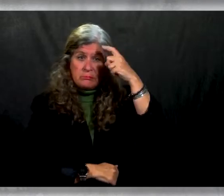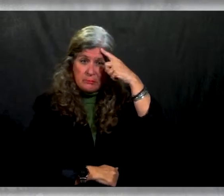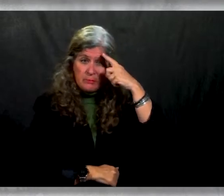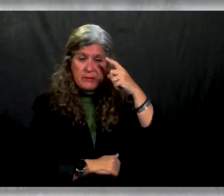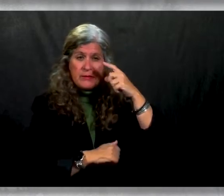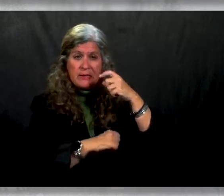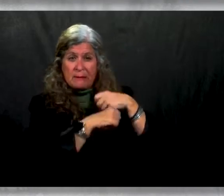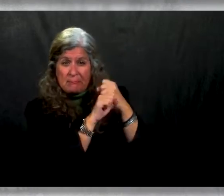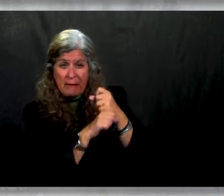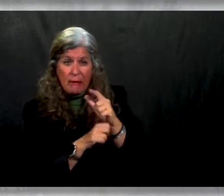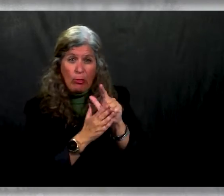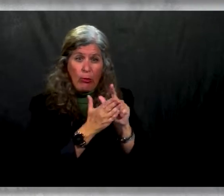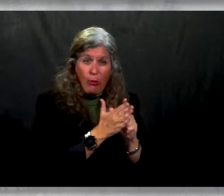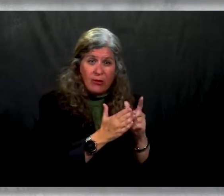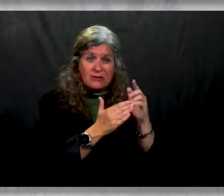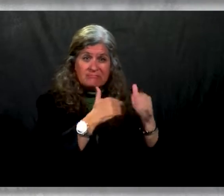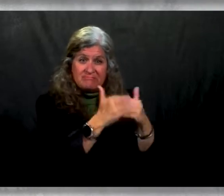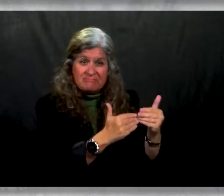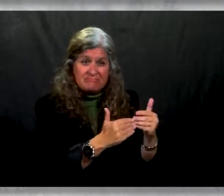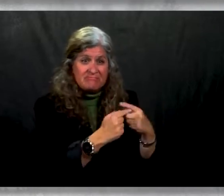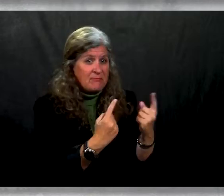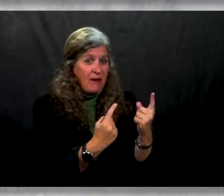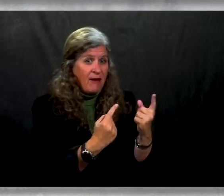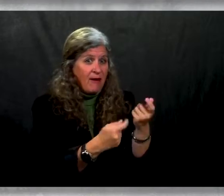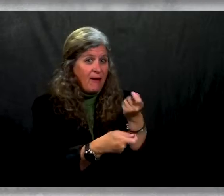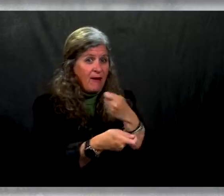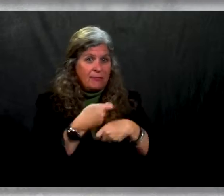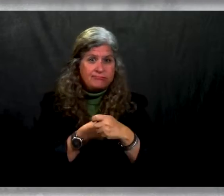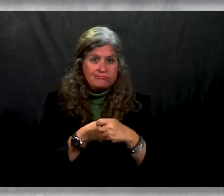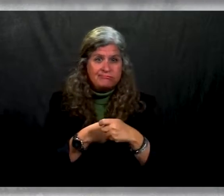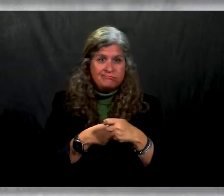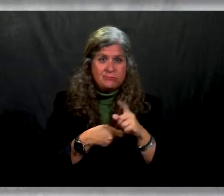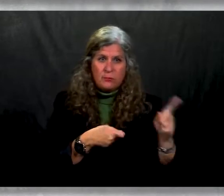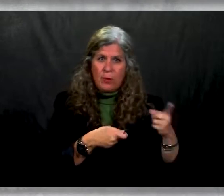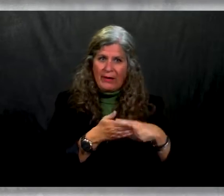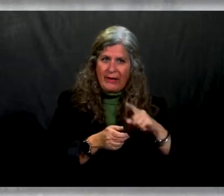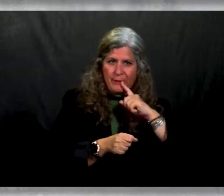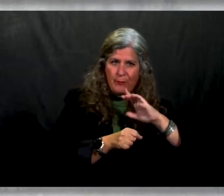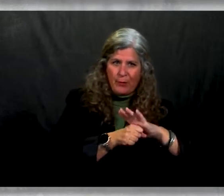but what he did was exactly what he promised to do, establish a dictatorship.